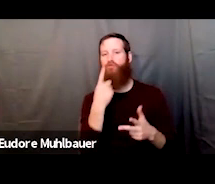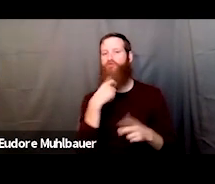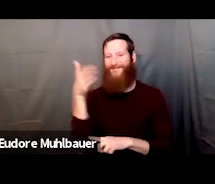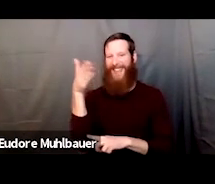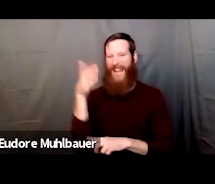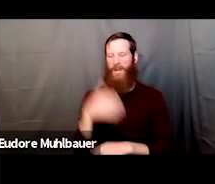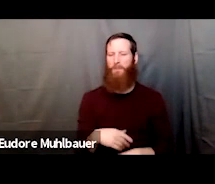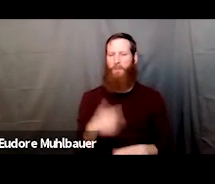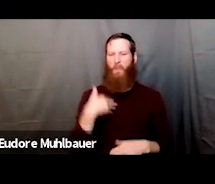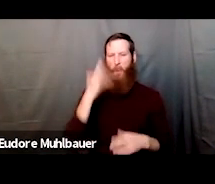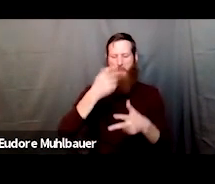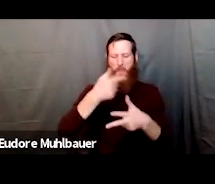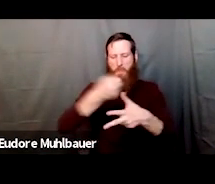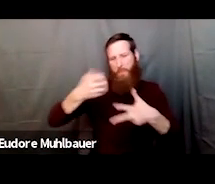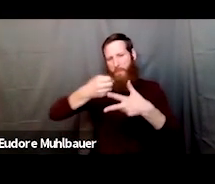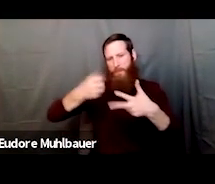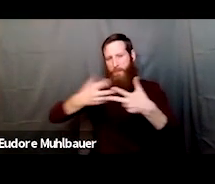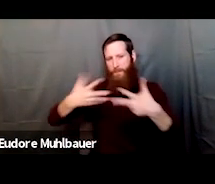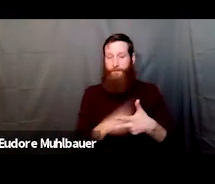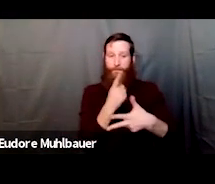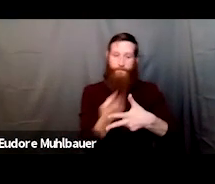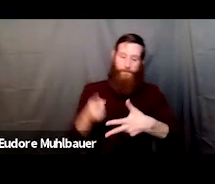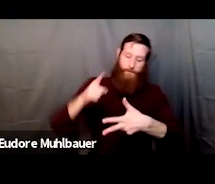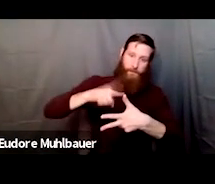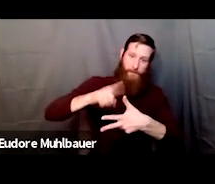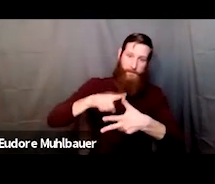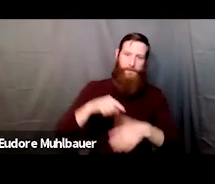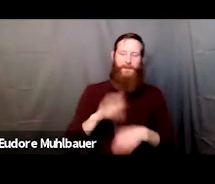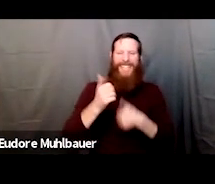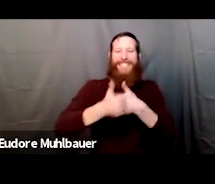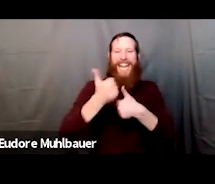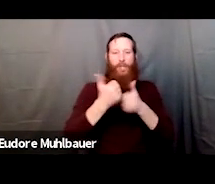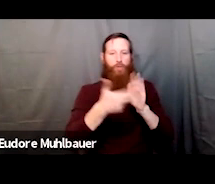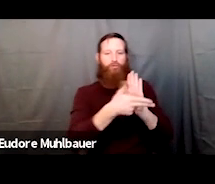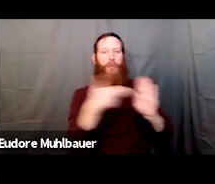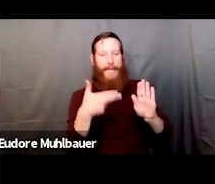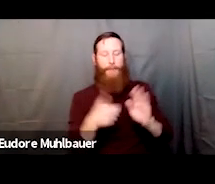We will get into each of these individually We will start with the danger rating . The danger rating